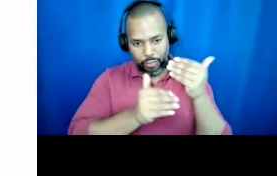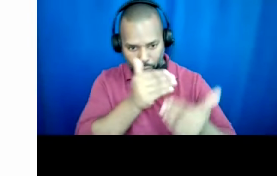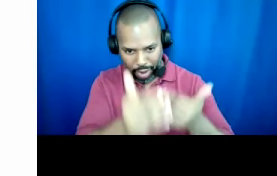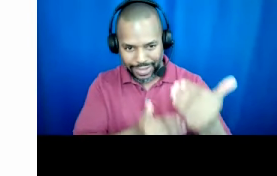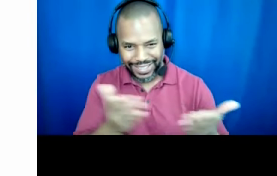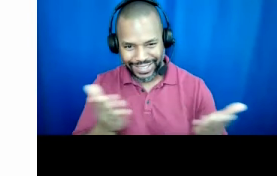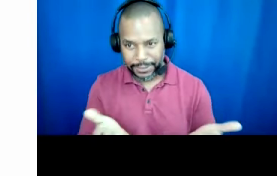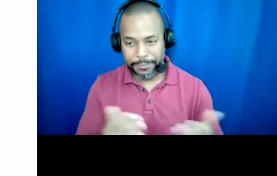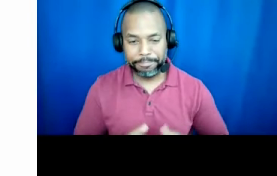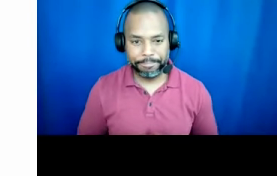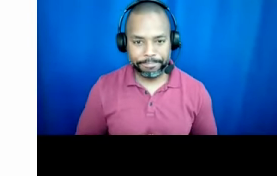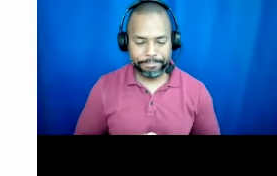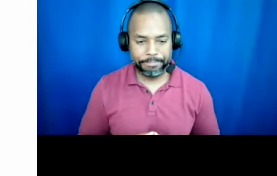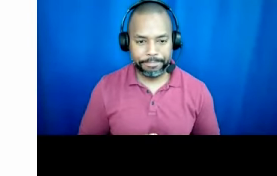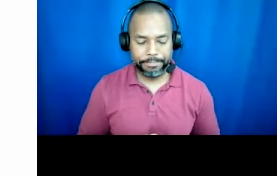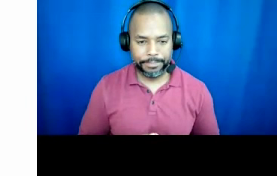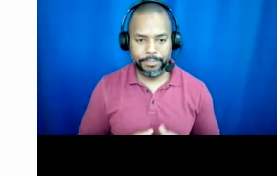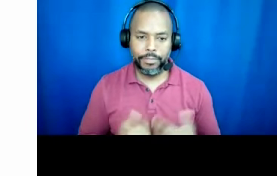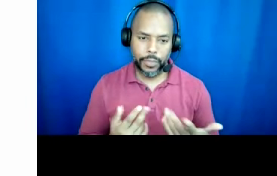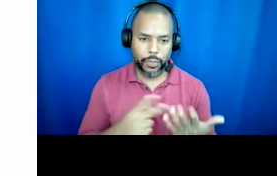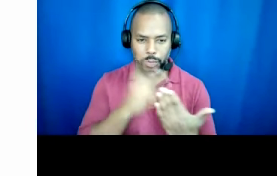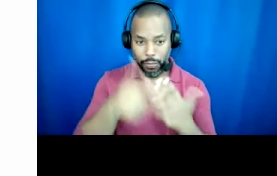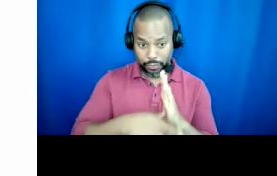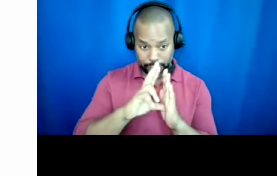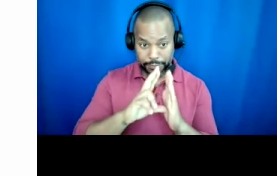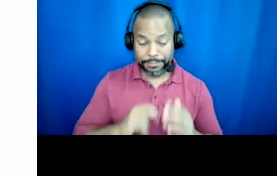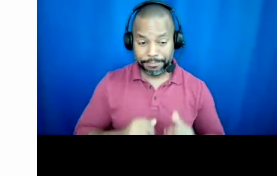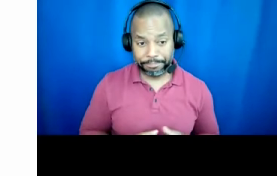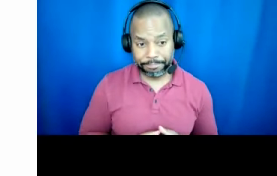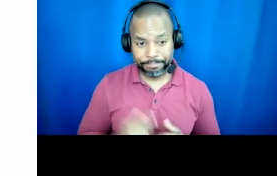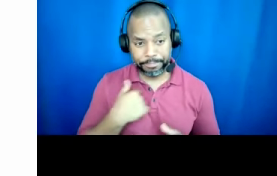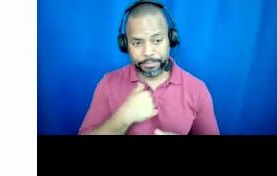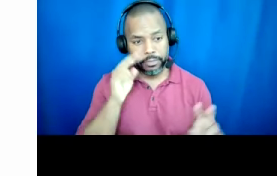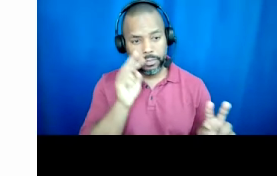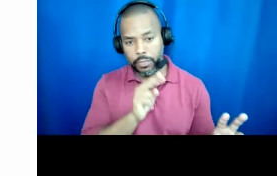And so in terms of program review, we're looking at every four years,